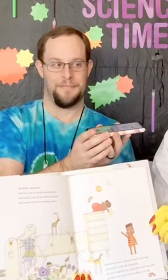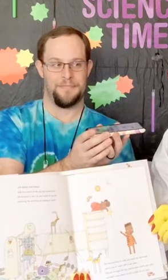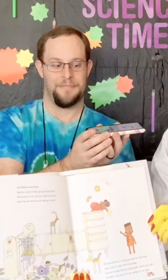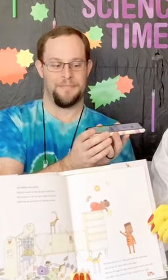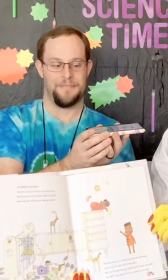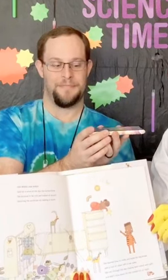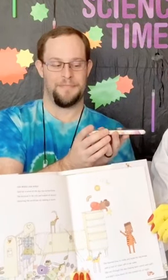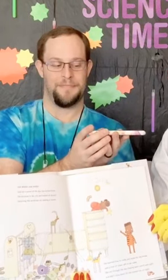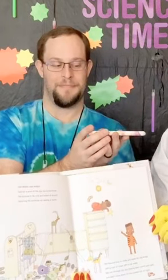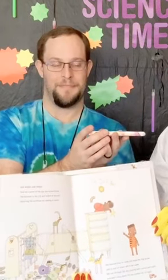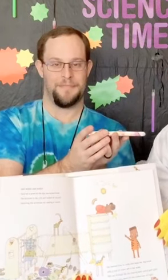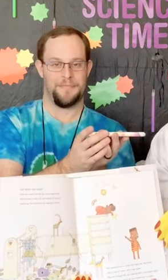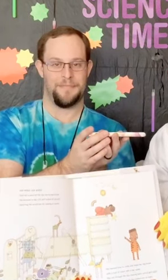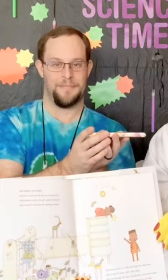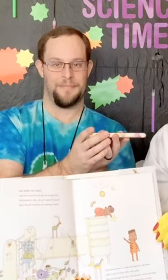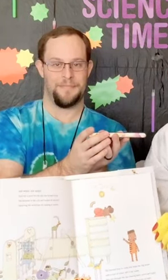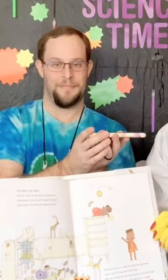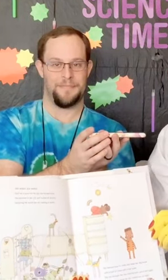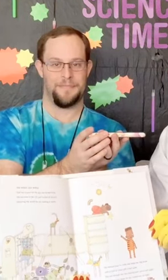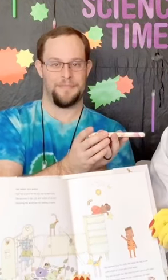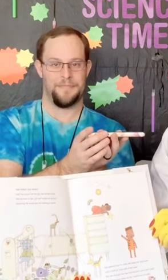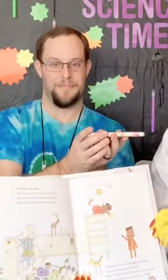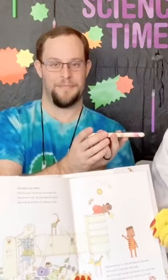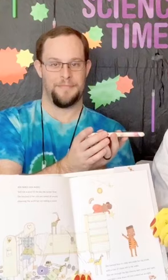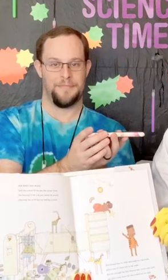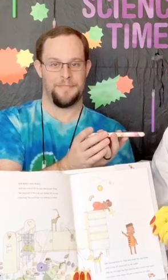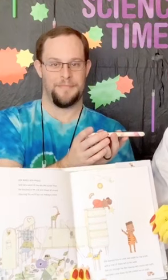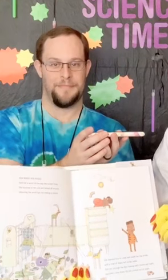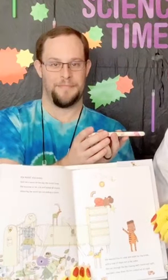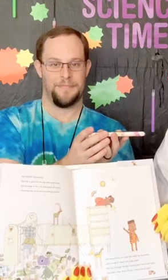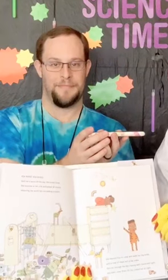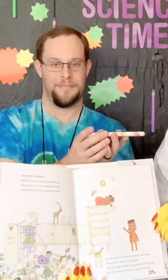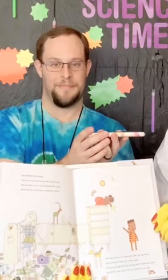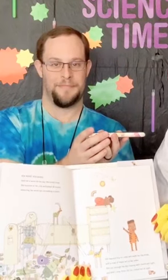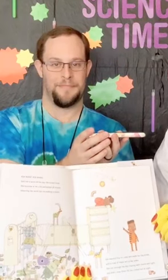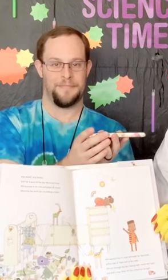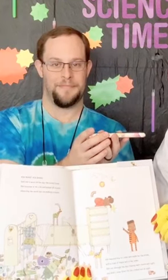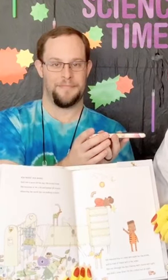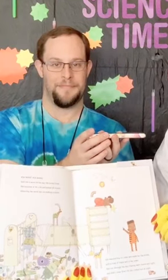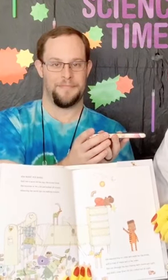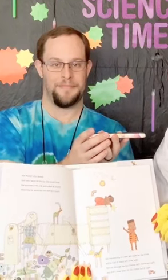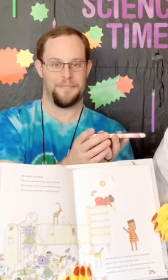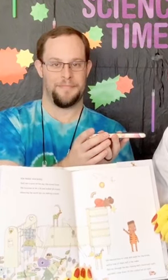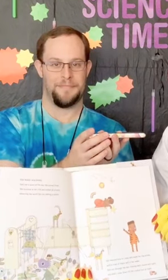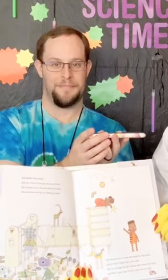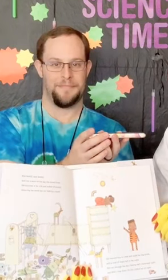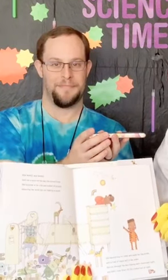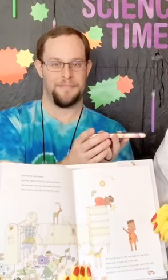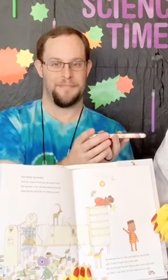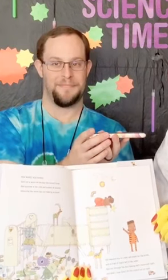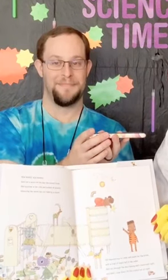til the day she turned three. She bounced in her crib and looked all